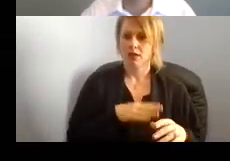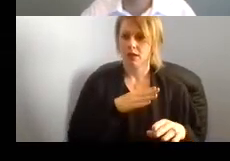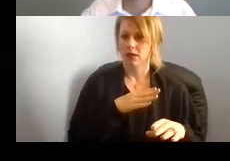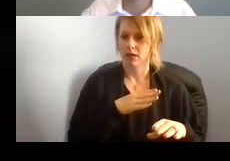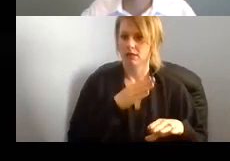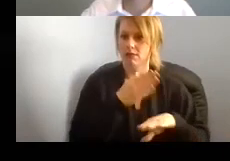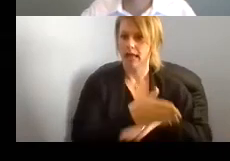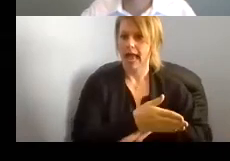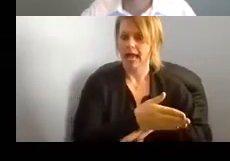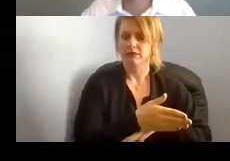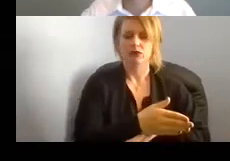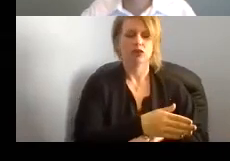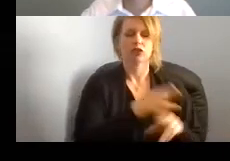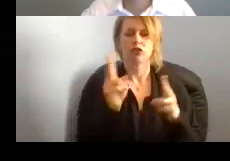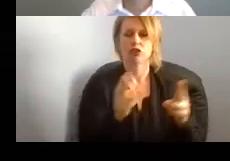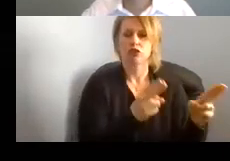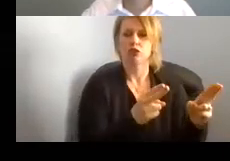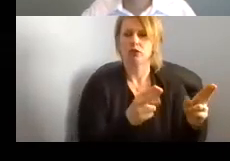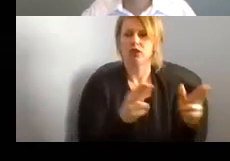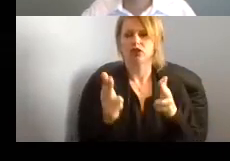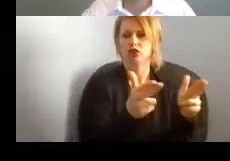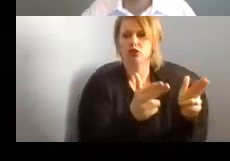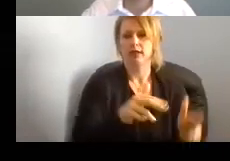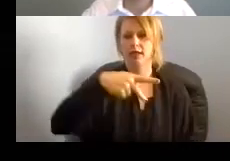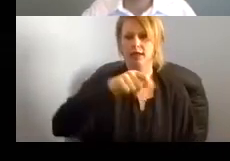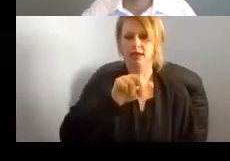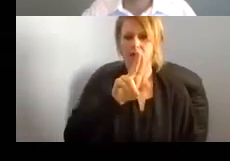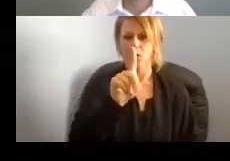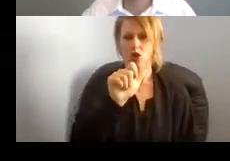at Marjory Stoneman Douglas. And I was invited to do a – to speak to a